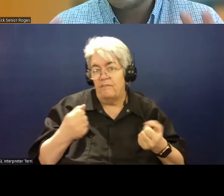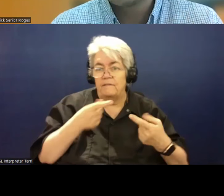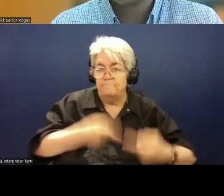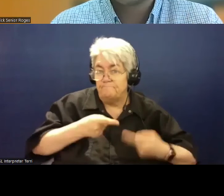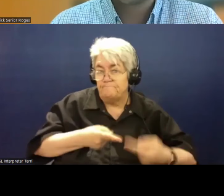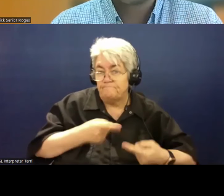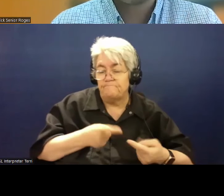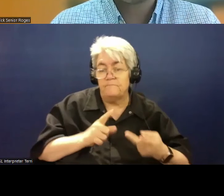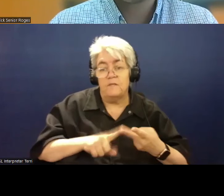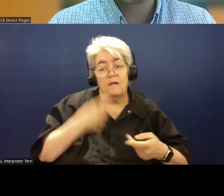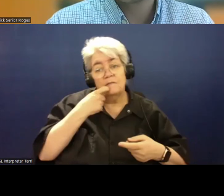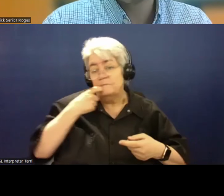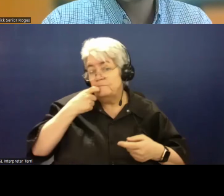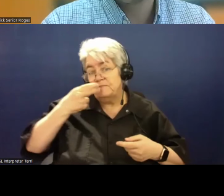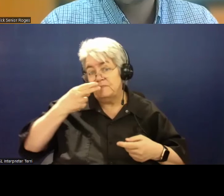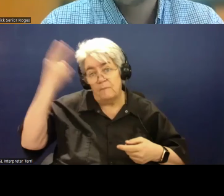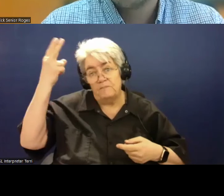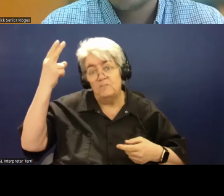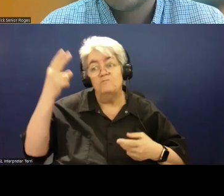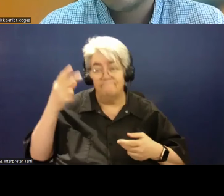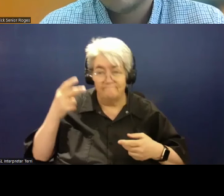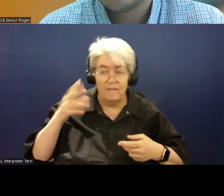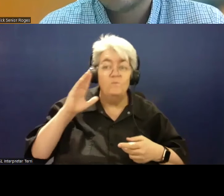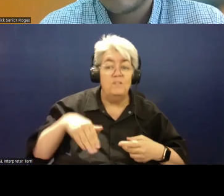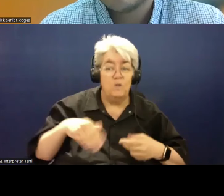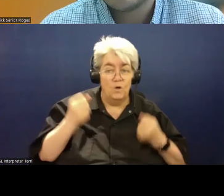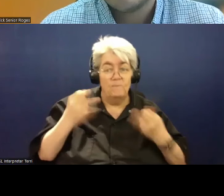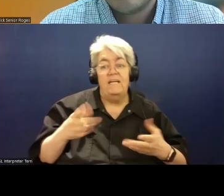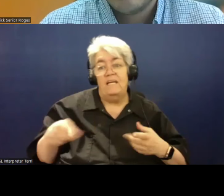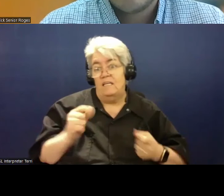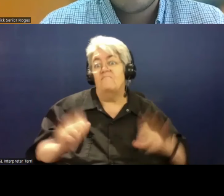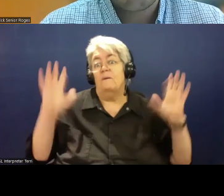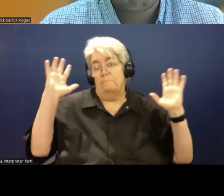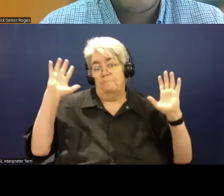SUBSTANCE USE. WE KNOW THERE IS INCREASED RISK FOR SUICIDE